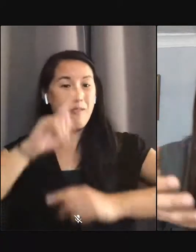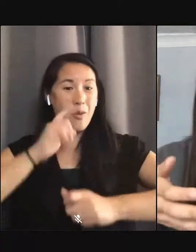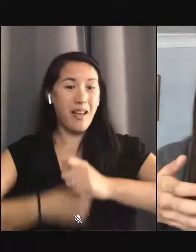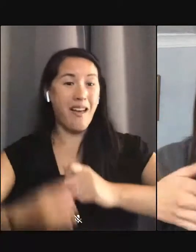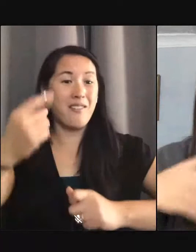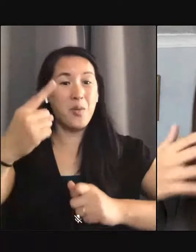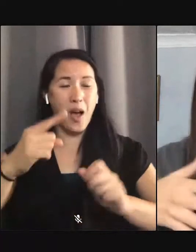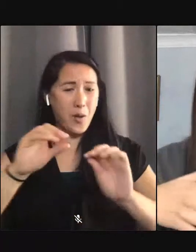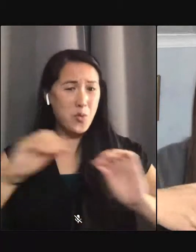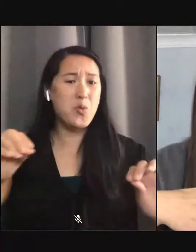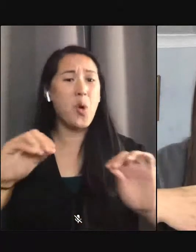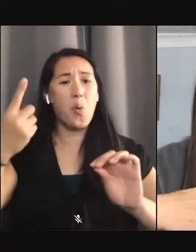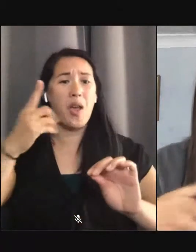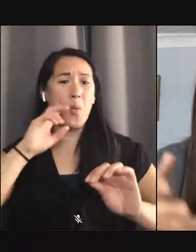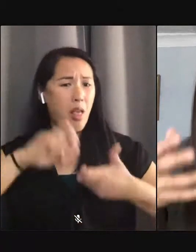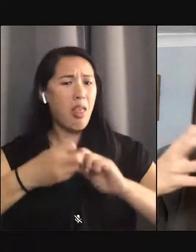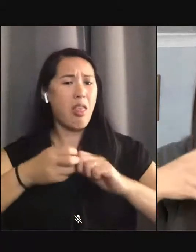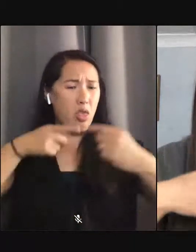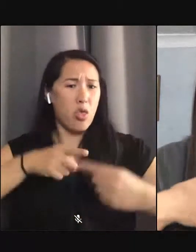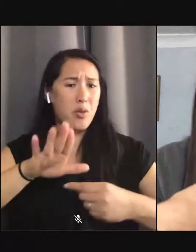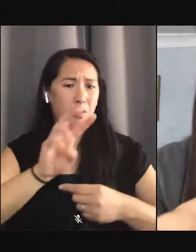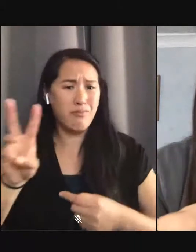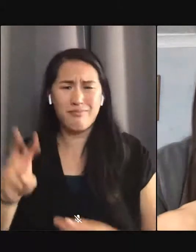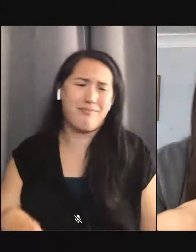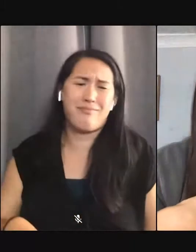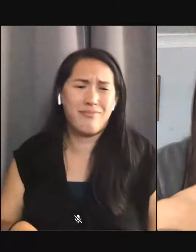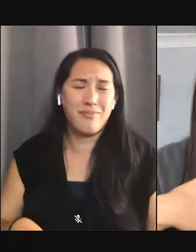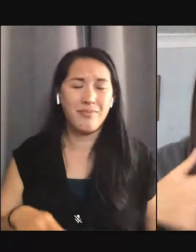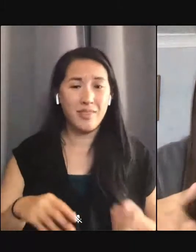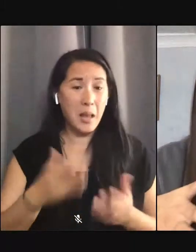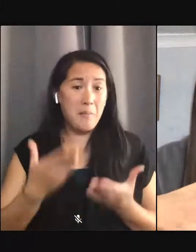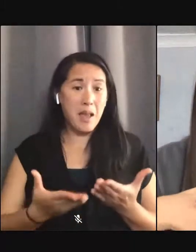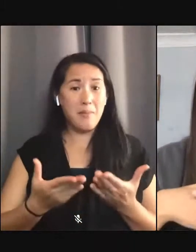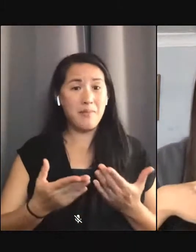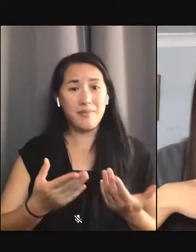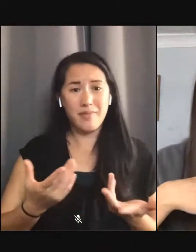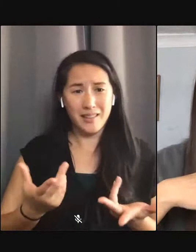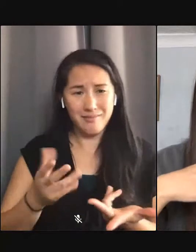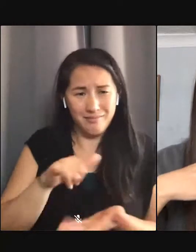using it for one reason or another it maybe even in the situational context no like there's it's a